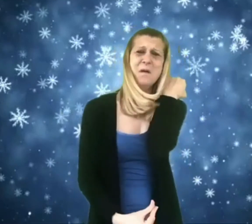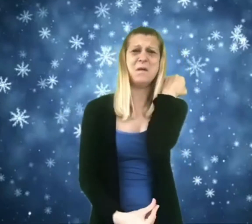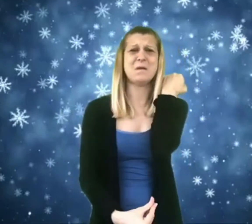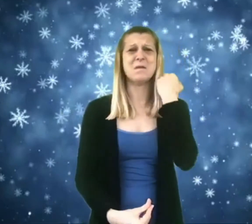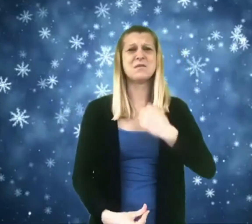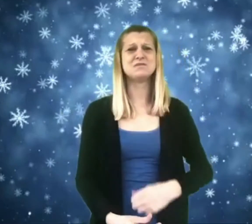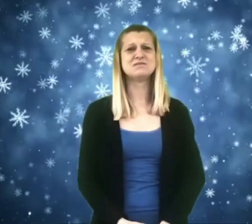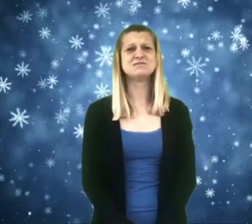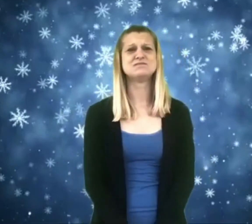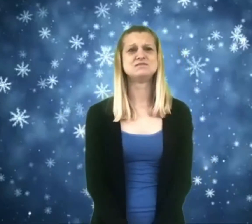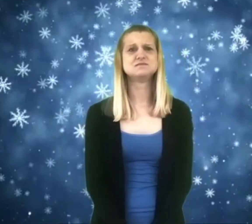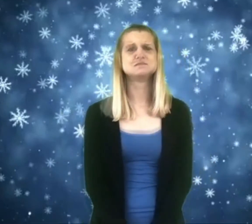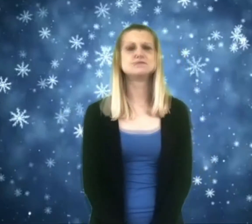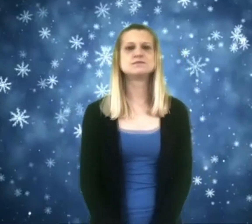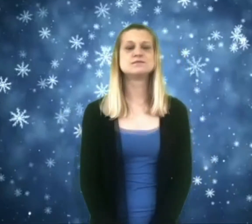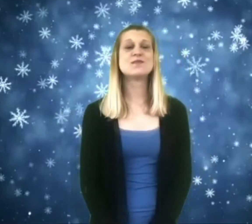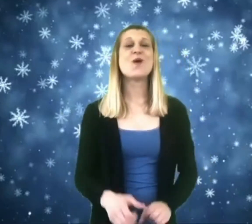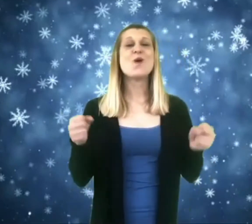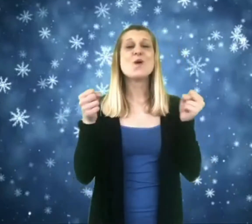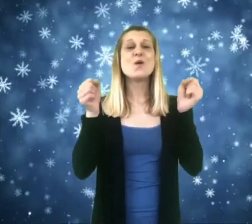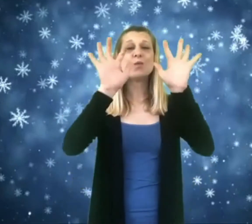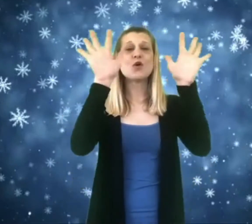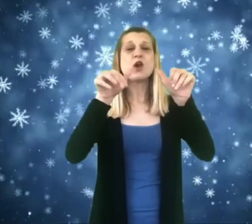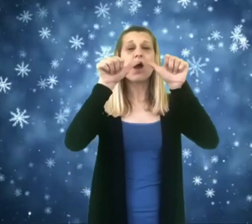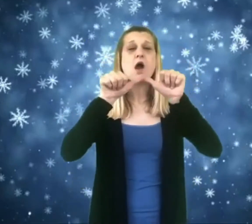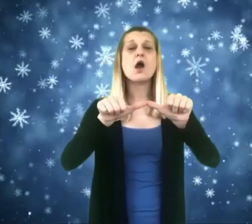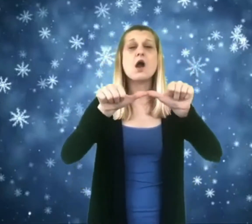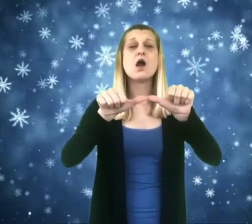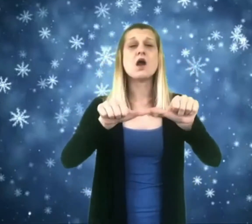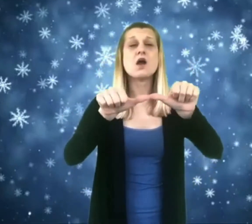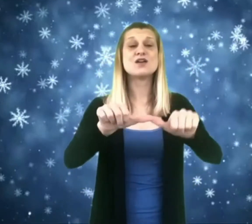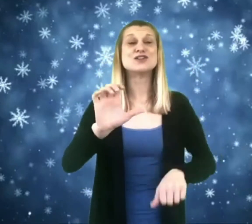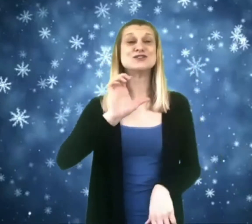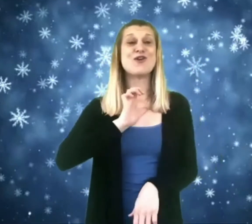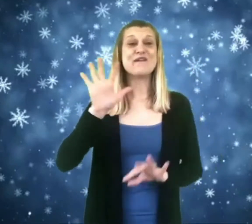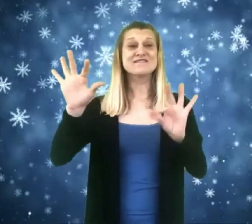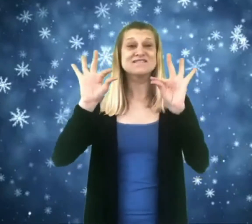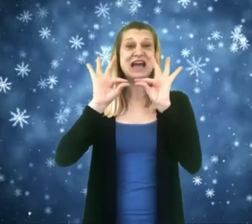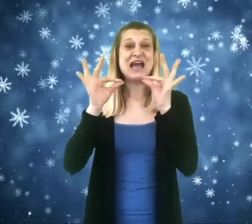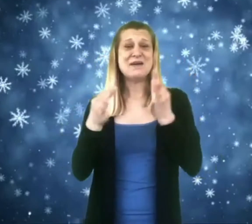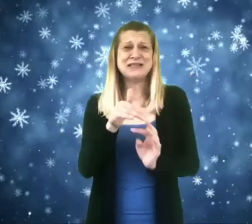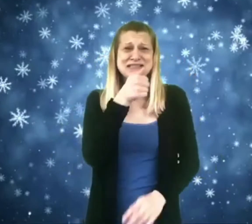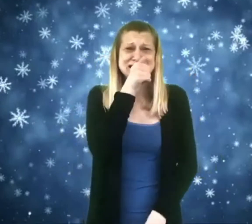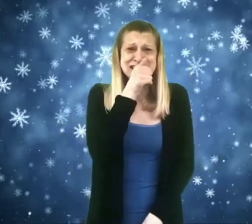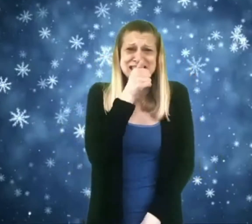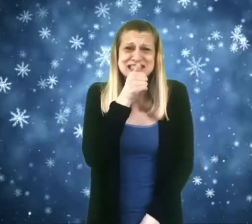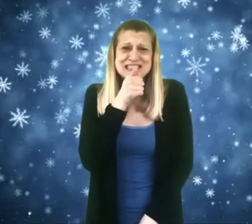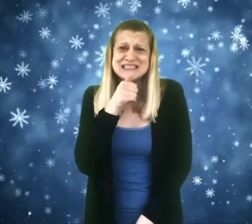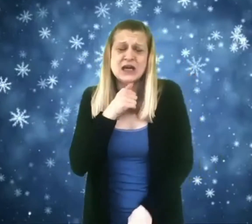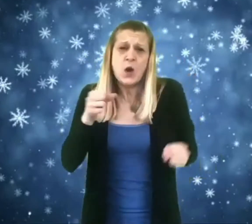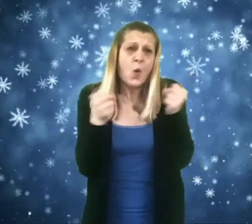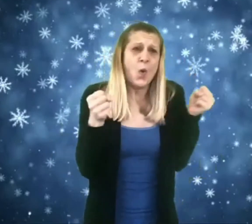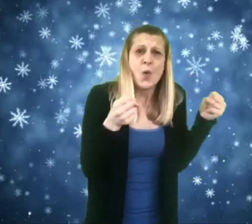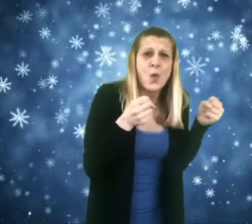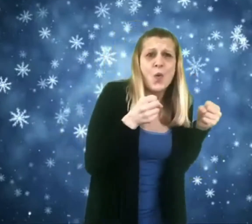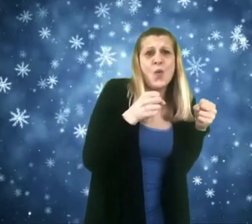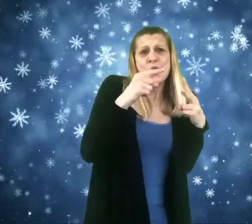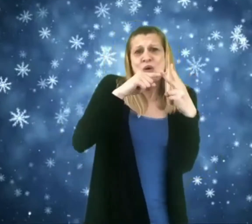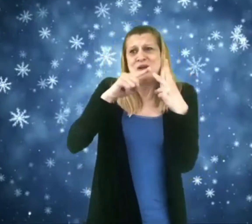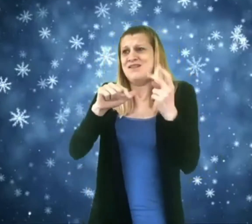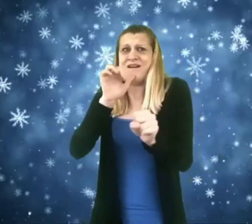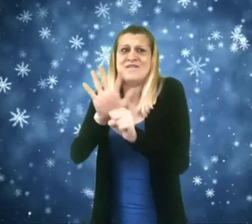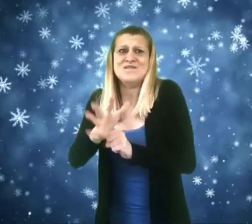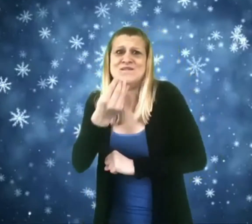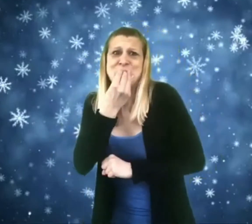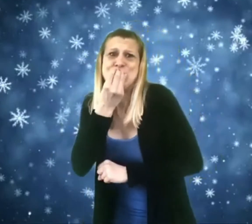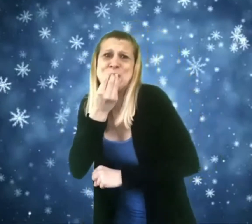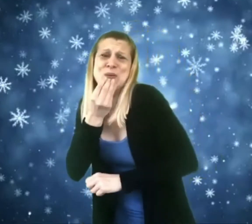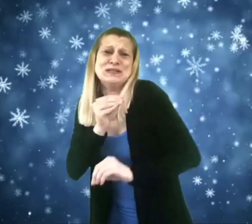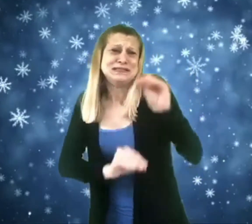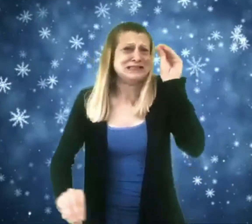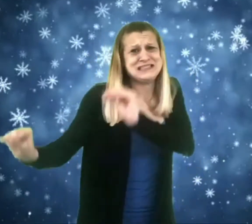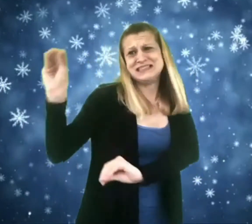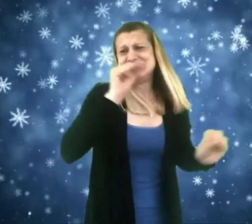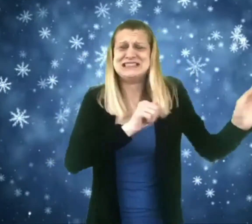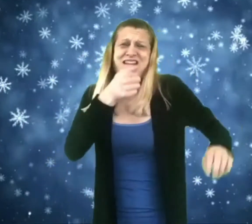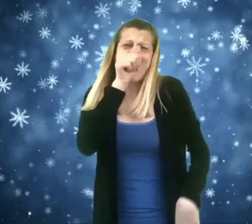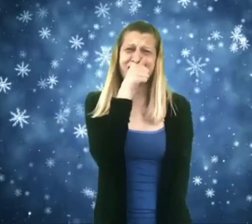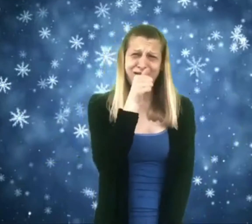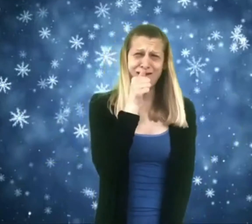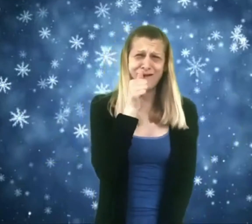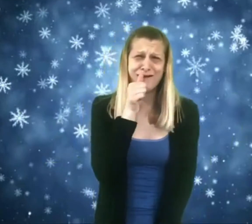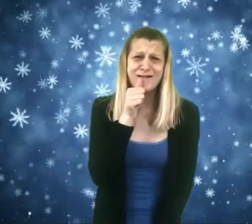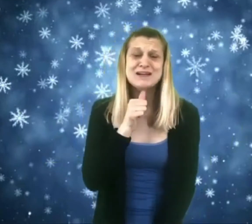and as the cold weather went on and on, he became ravenously and desperately hungry.